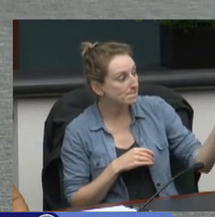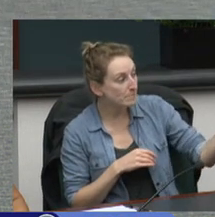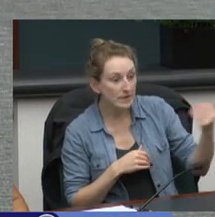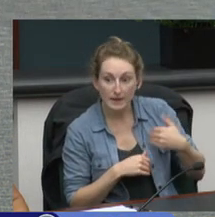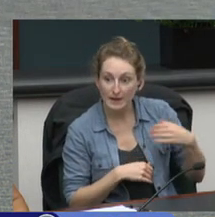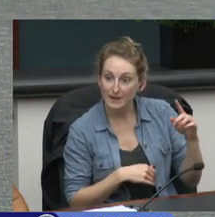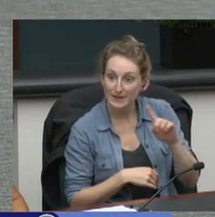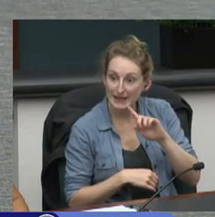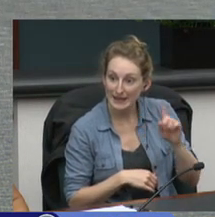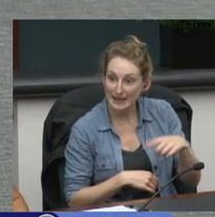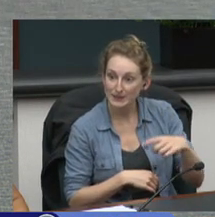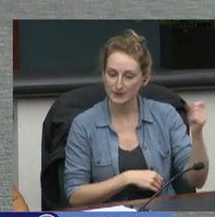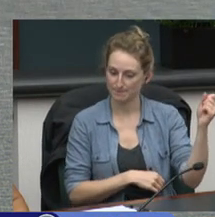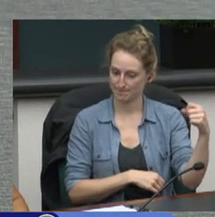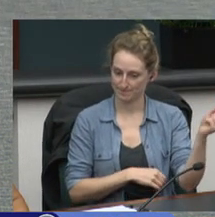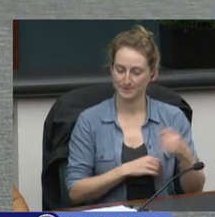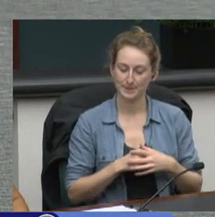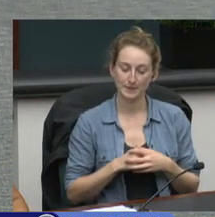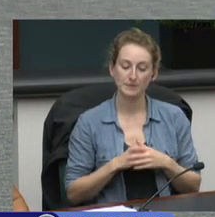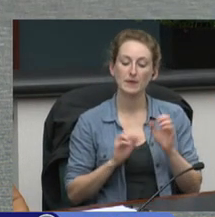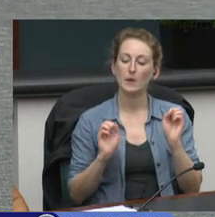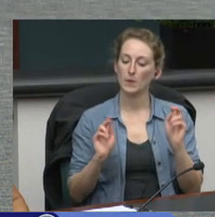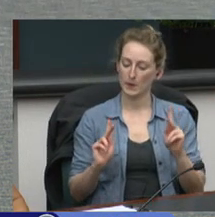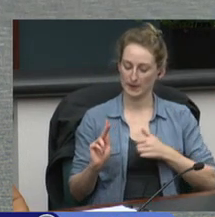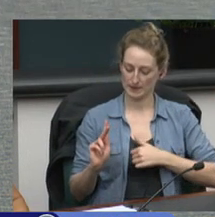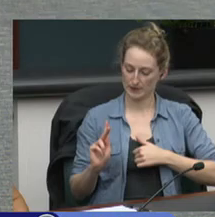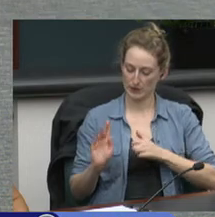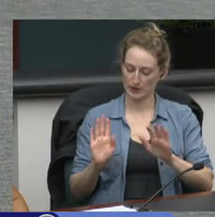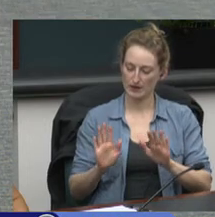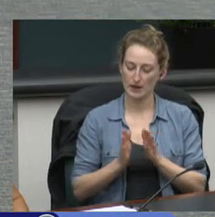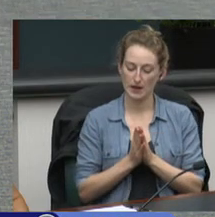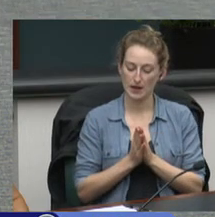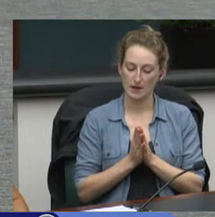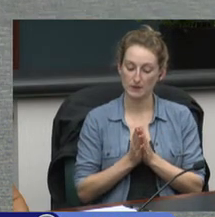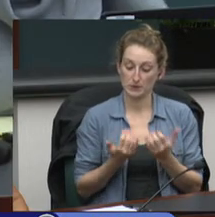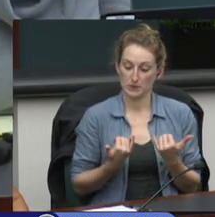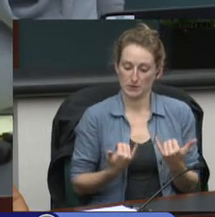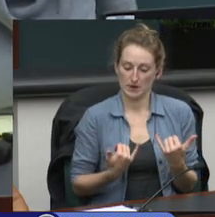okay sorry so in the current iteration of the code now you would have to get a